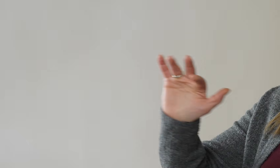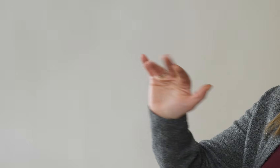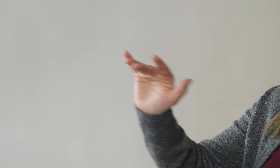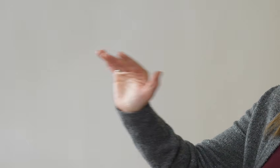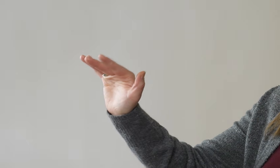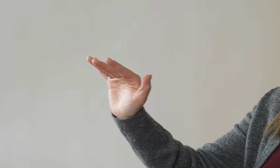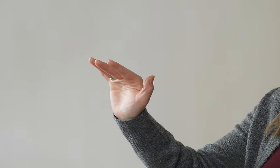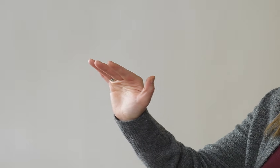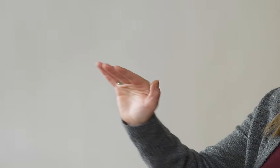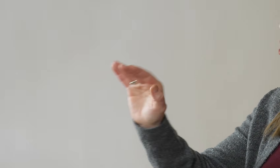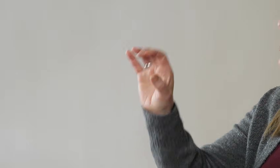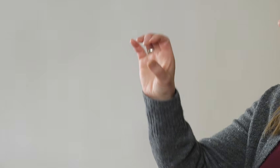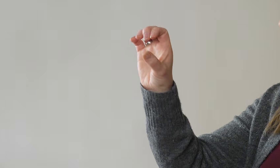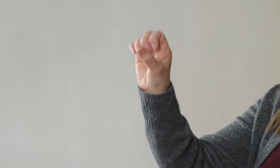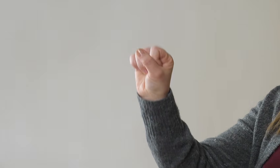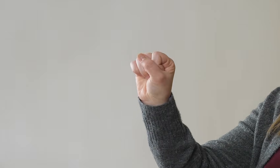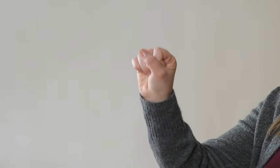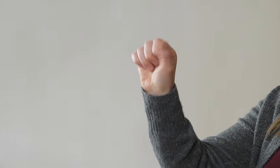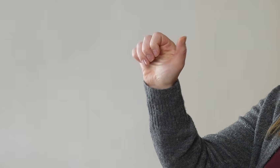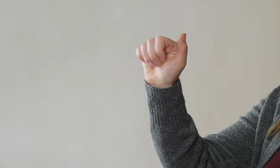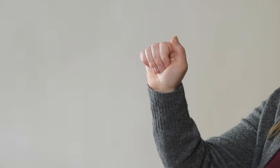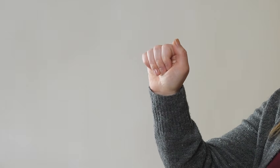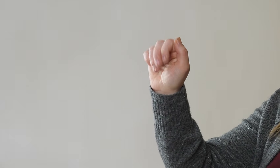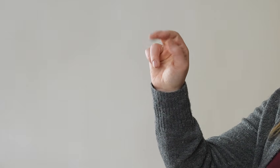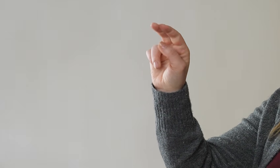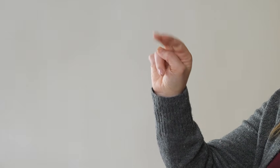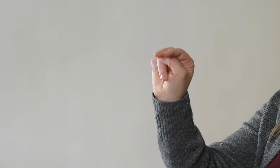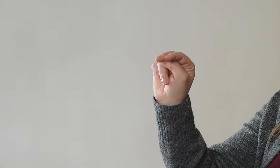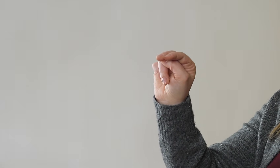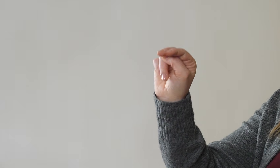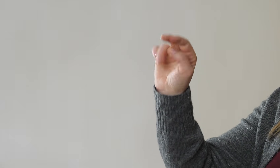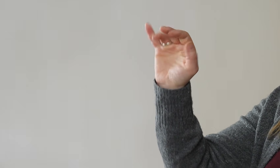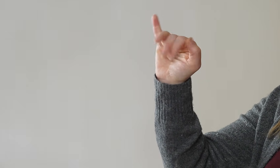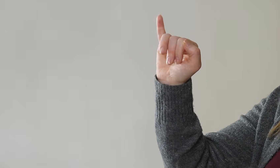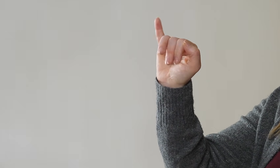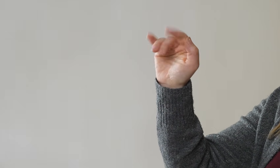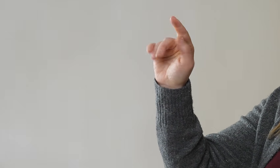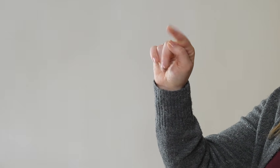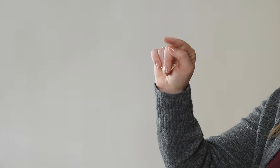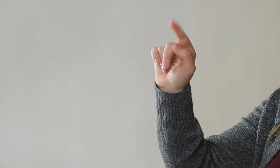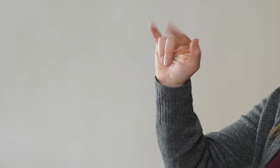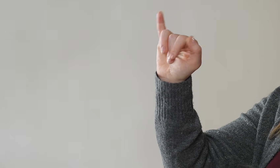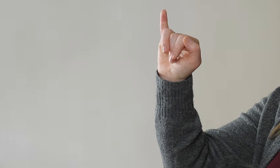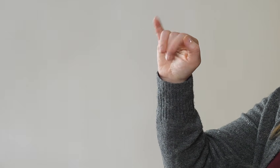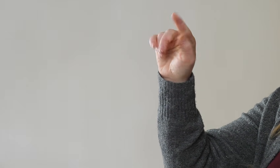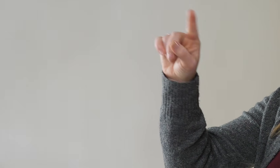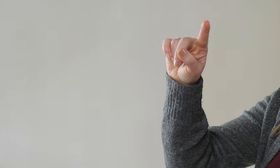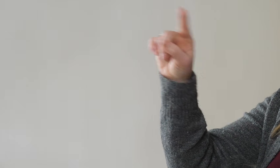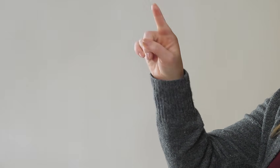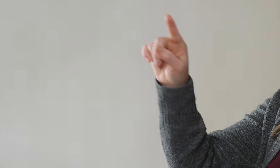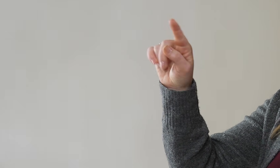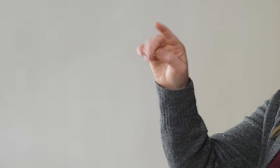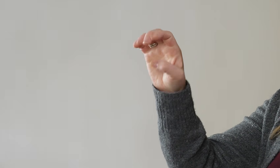but if you really wanted to sanitize germs you could also just fingerspell S-A-N-I-T-I-Z-E